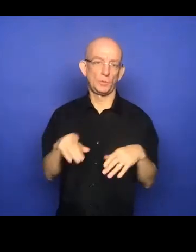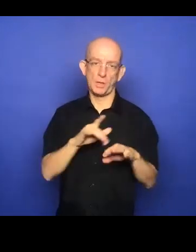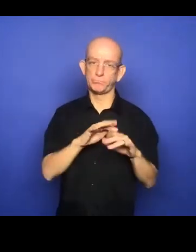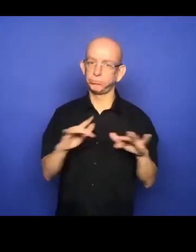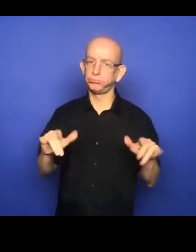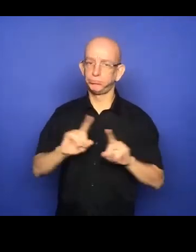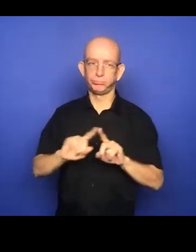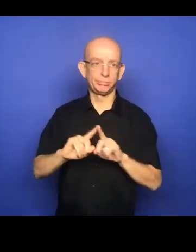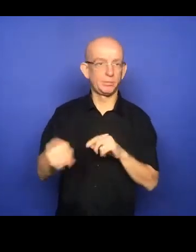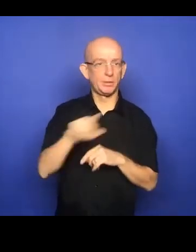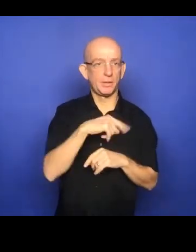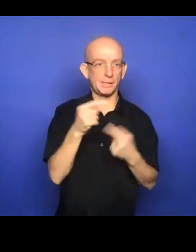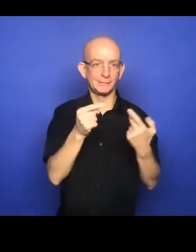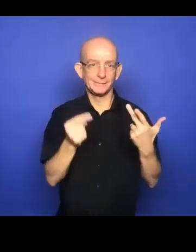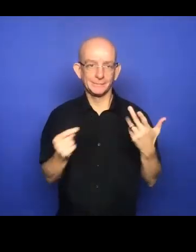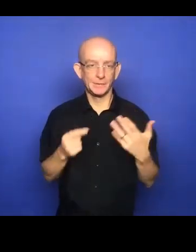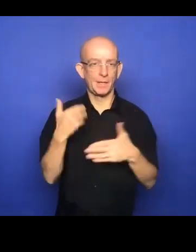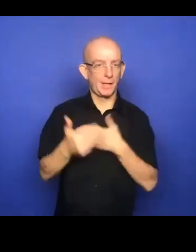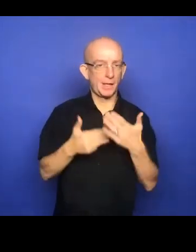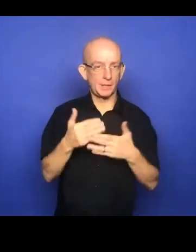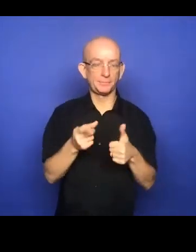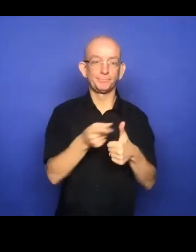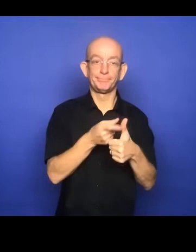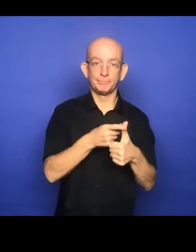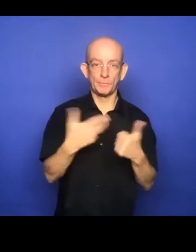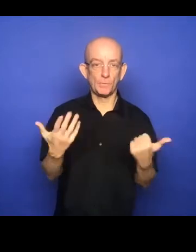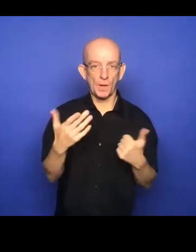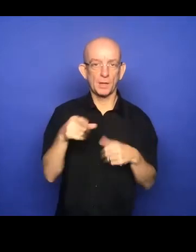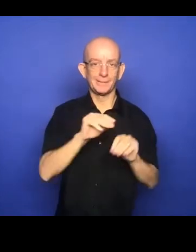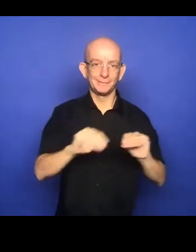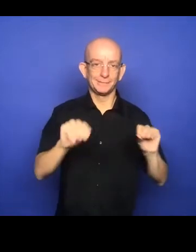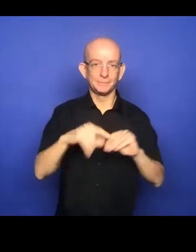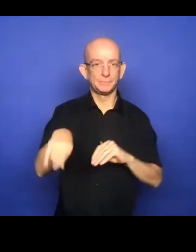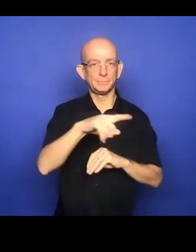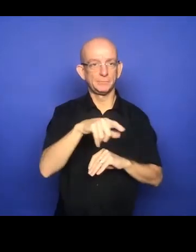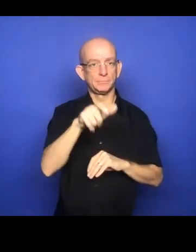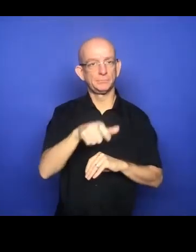officers from the Kenya National Bureau of Statistics (KNBS) on the importance